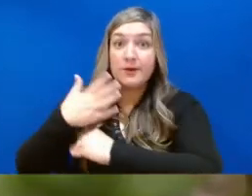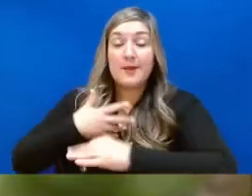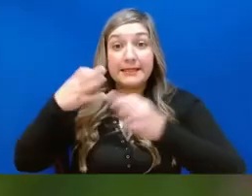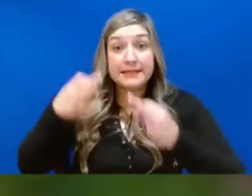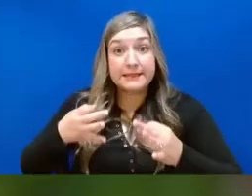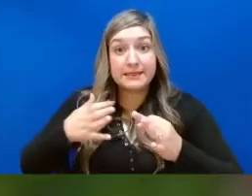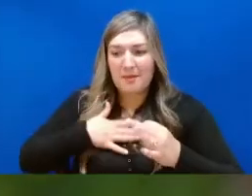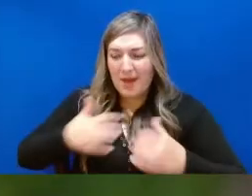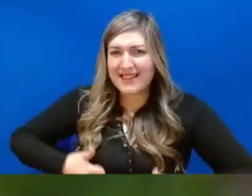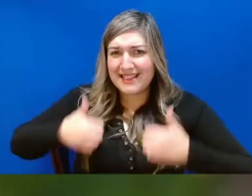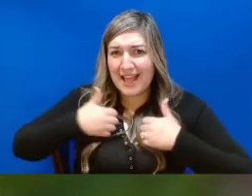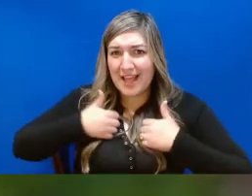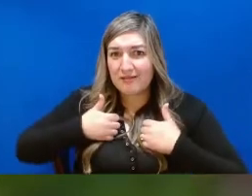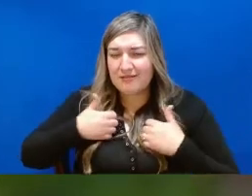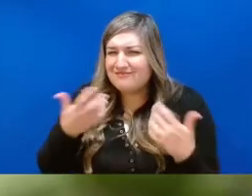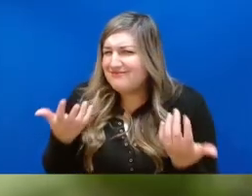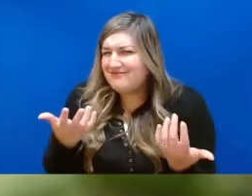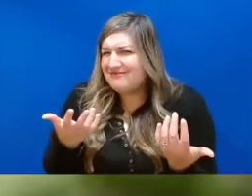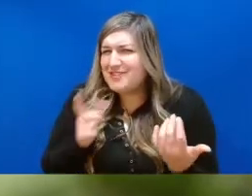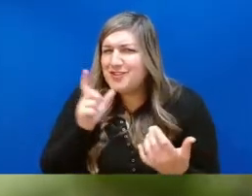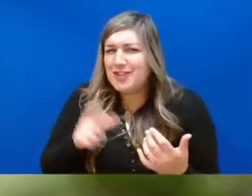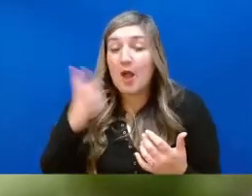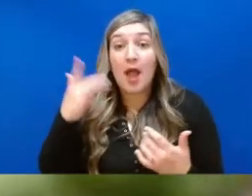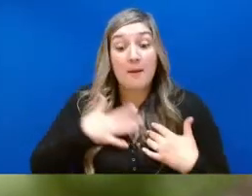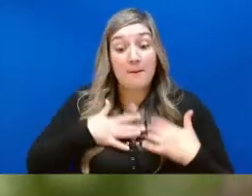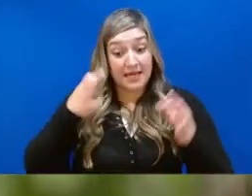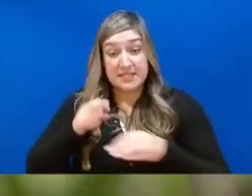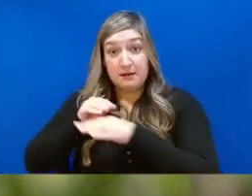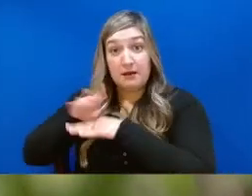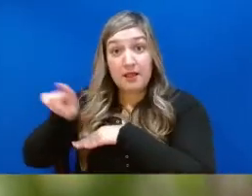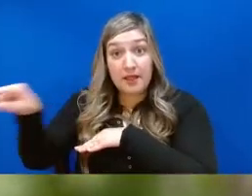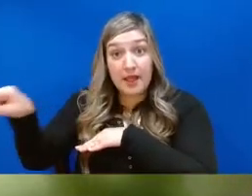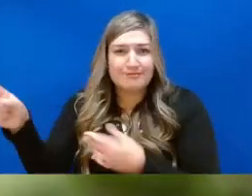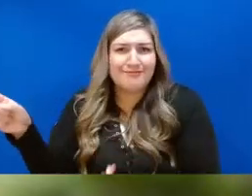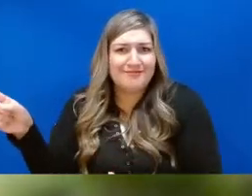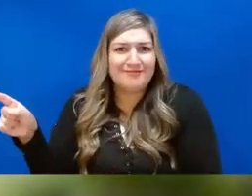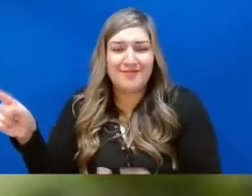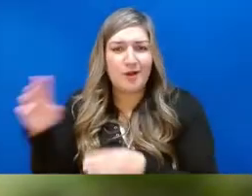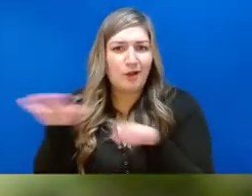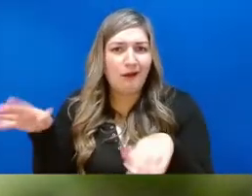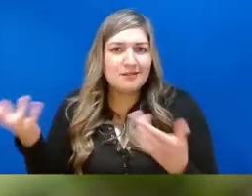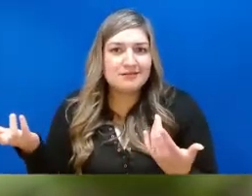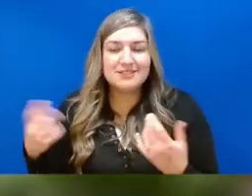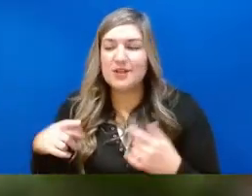them, nor is anything they do should it impact you. So don't let people that don't matter too much, matter